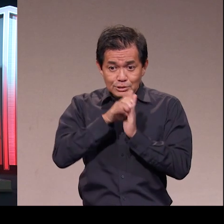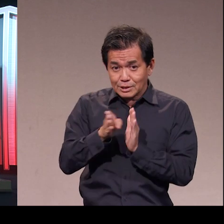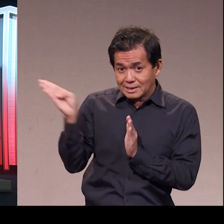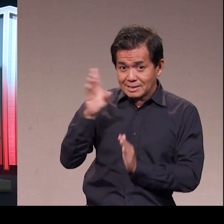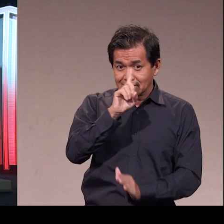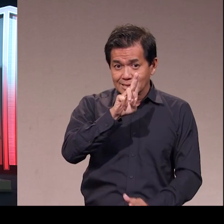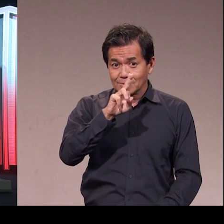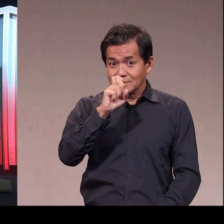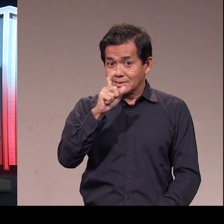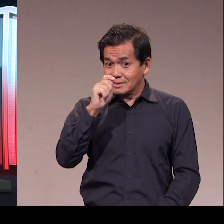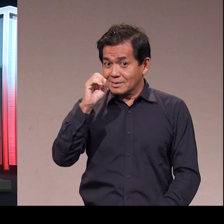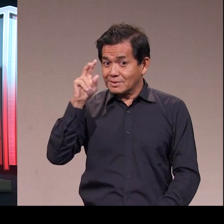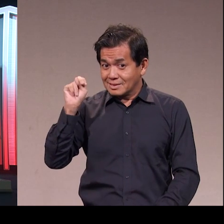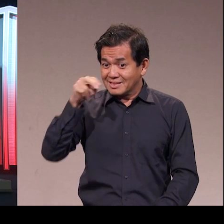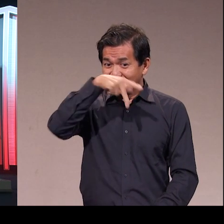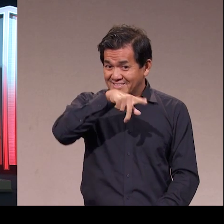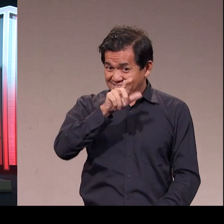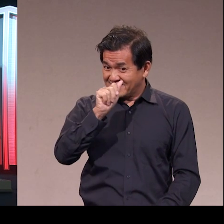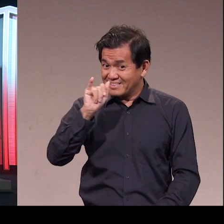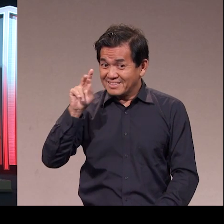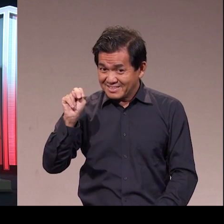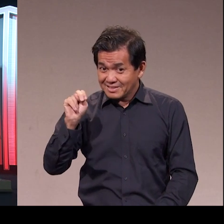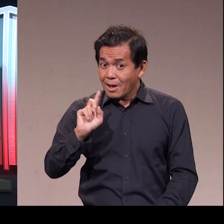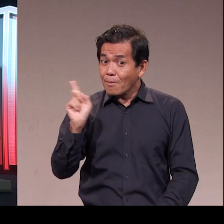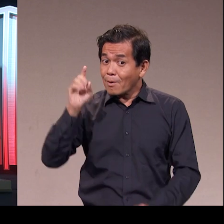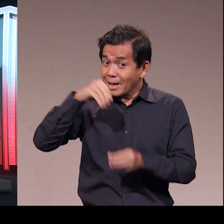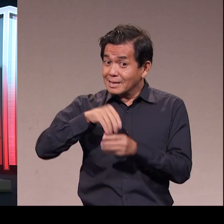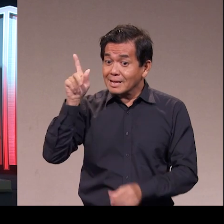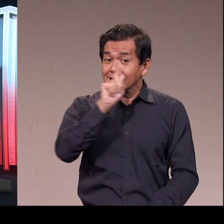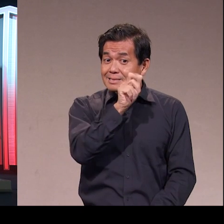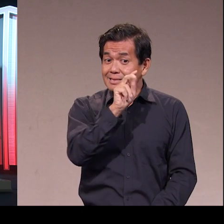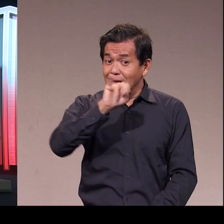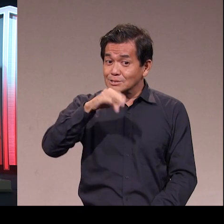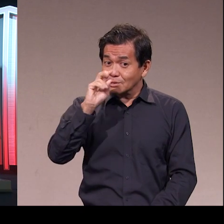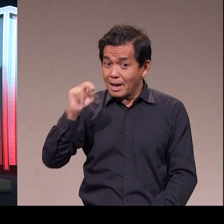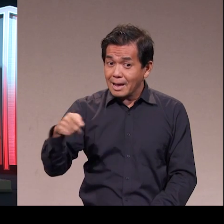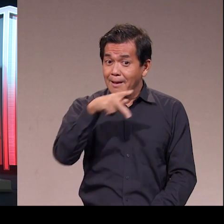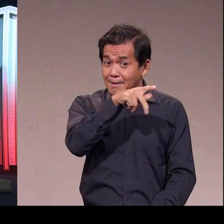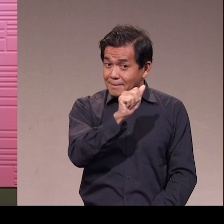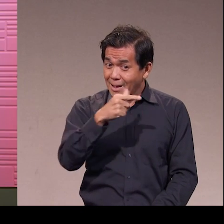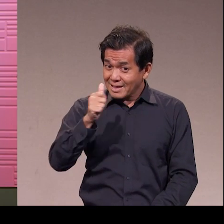This was the promise that Mr Lee made to voters in Tanjong Pagar,